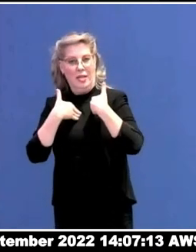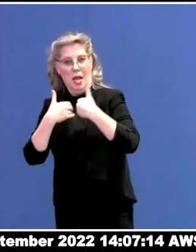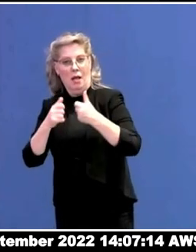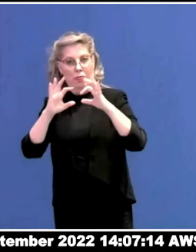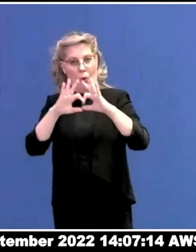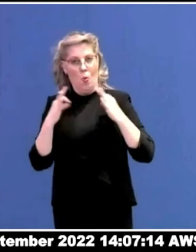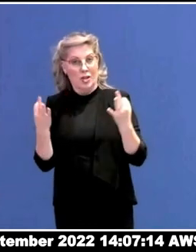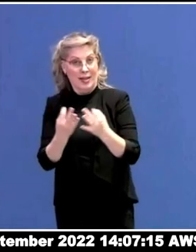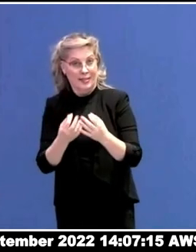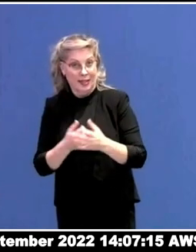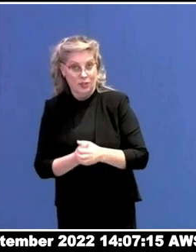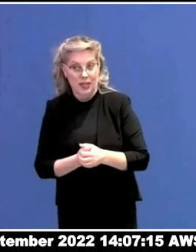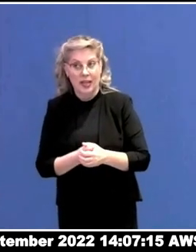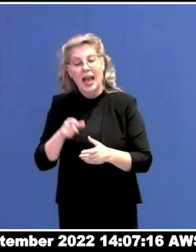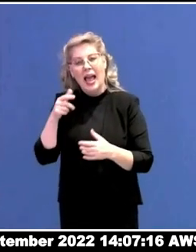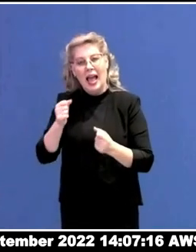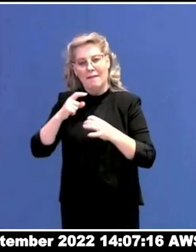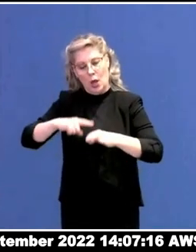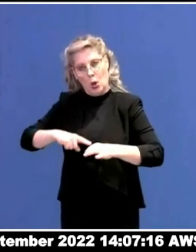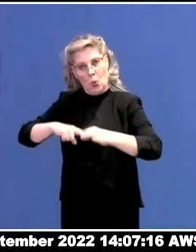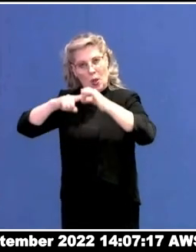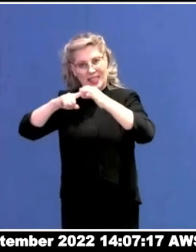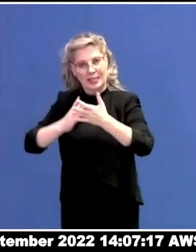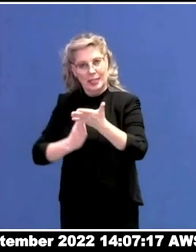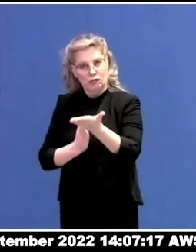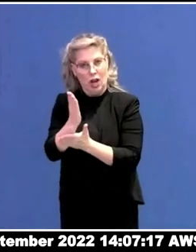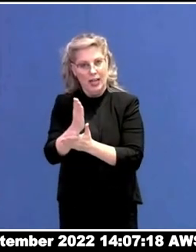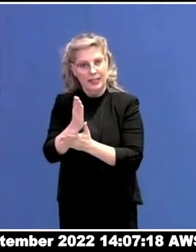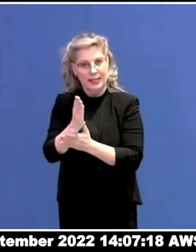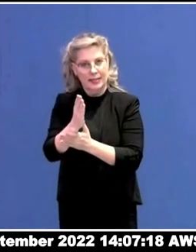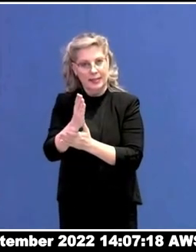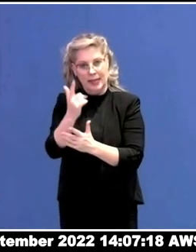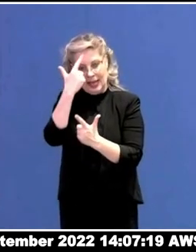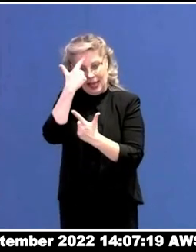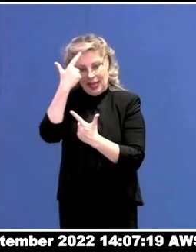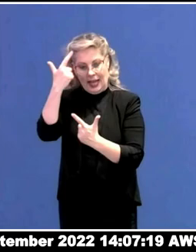the Equality Rights Initiative which targets, you know, particularly looking at